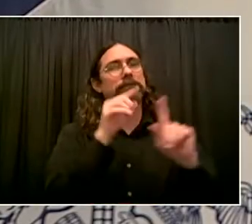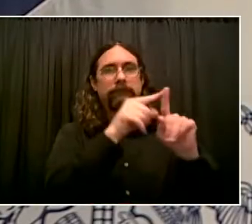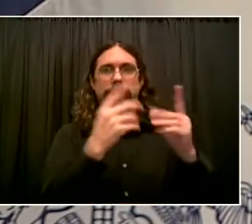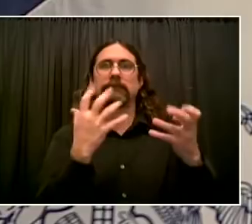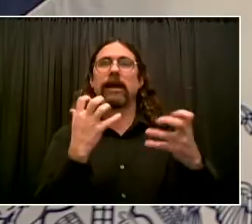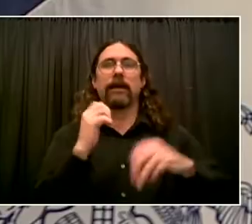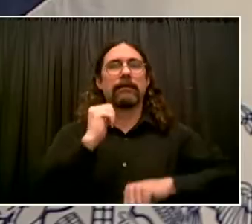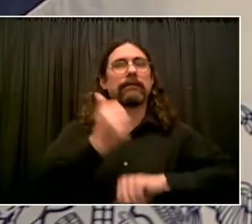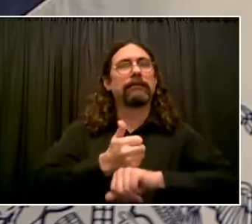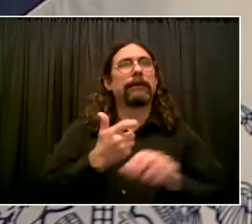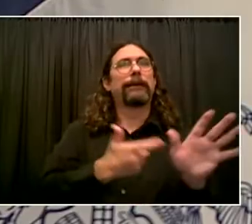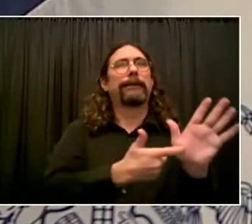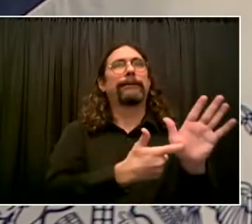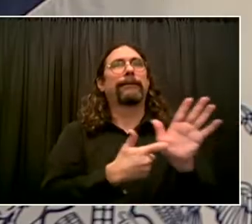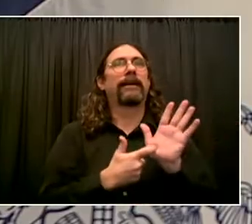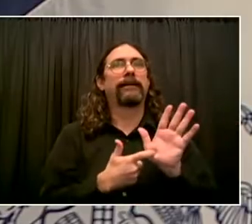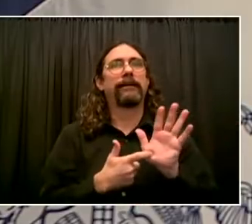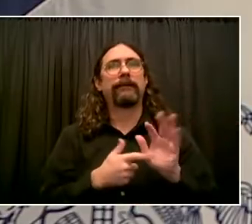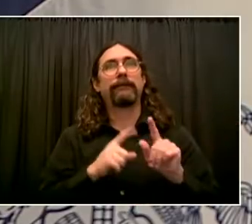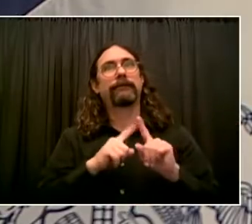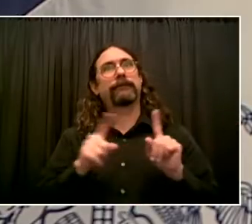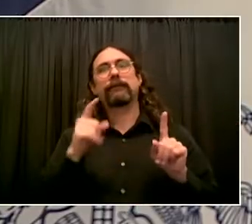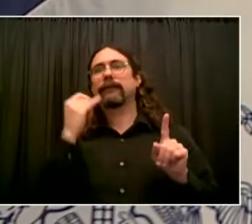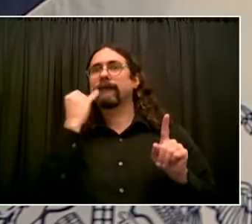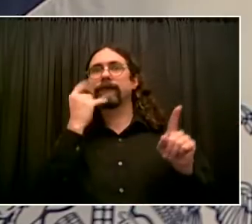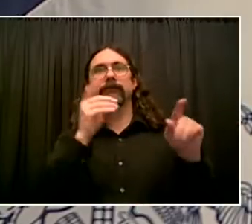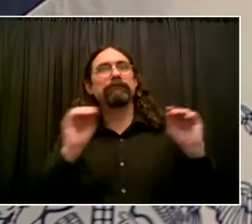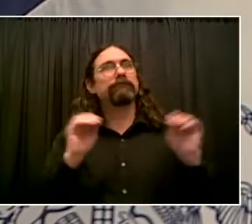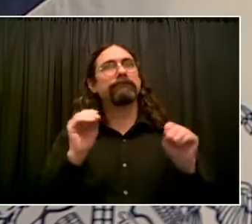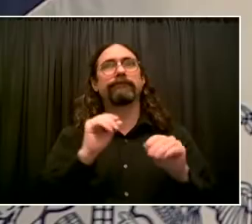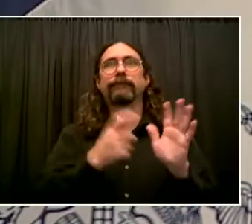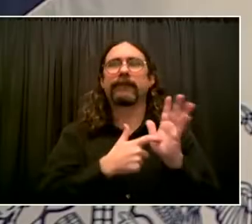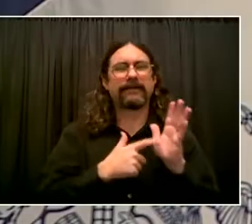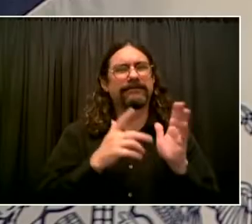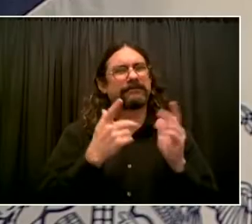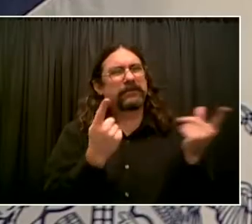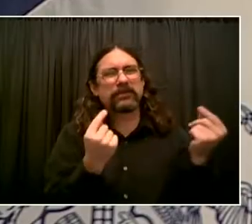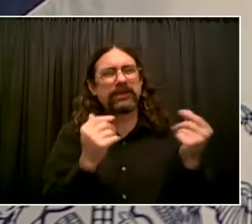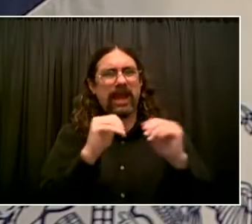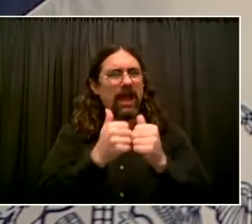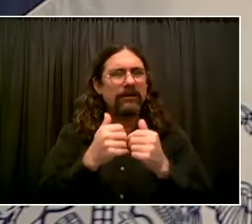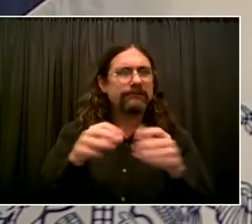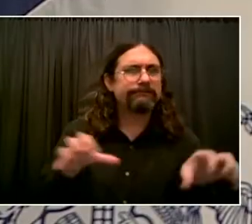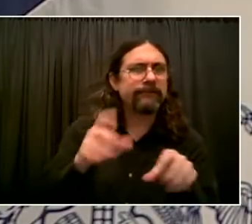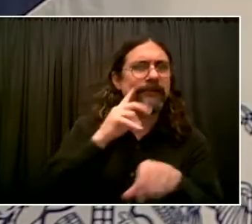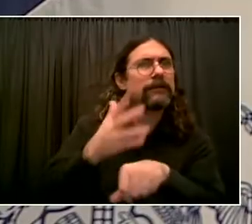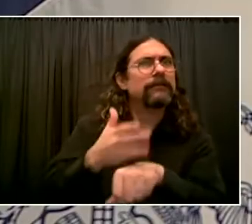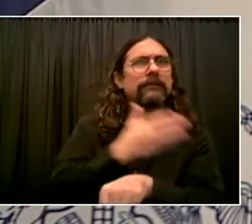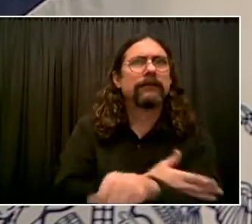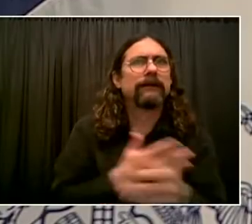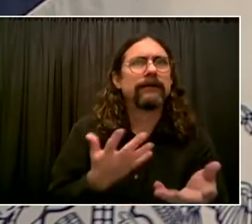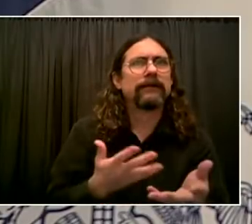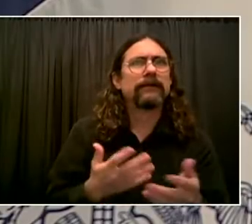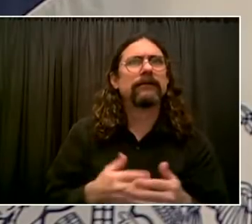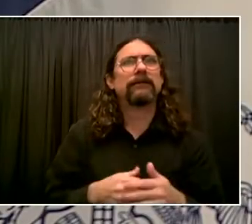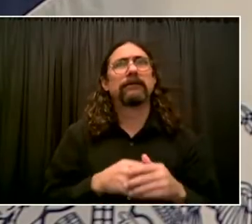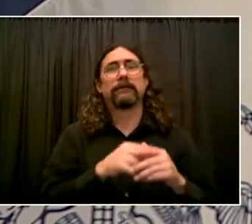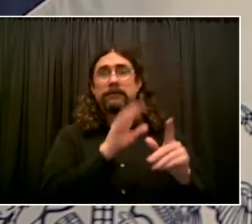BOOSTERS, I WAS WONDERING BESIDES THE MTA MANDATES, WHAT OTHER KINDS OF THINGS DO YOU THINK THE GOVERNOR CAN DO TO INCRSEAE VACCINATIONS AND BOOSTER RATES? ALSO, I WAS WONDERING WHAT YOU